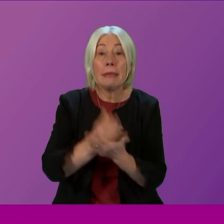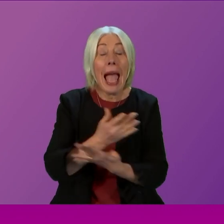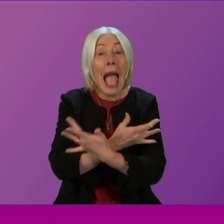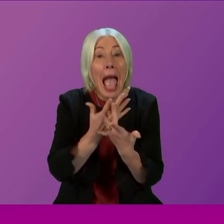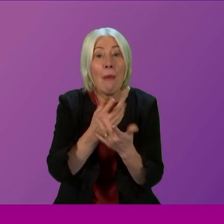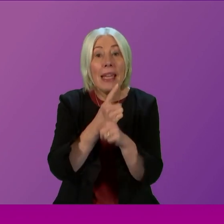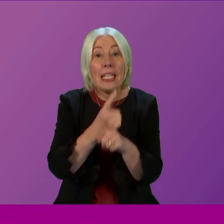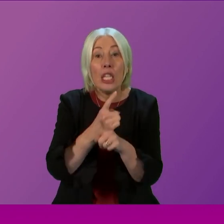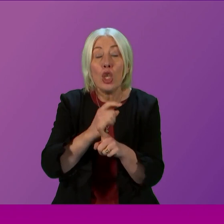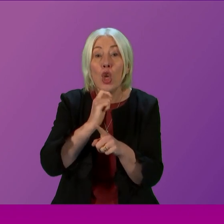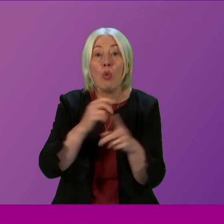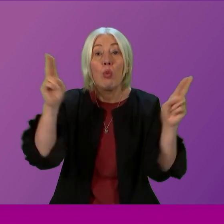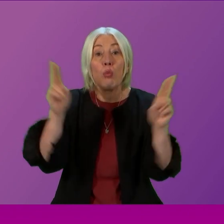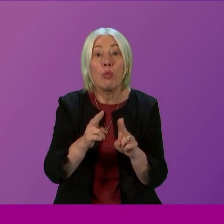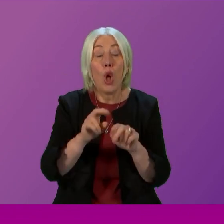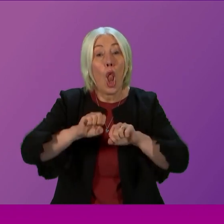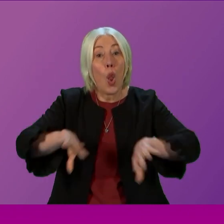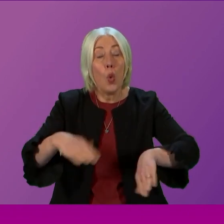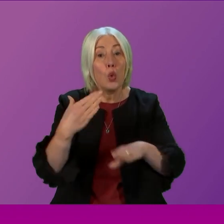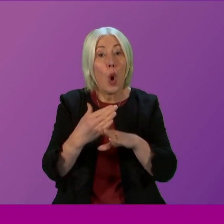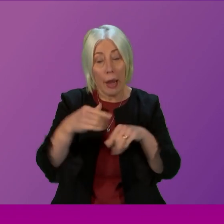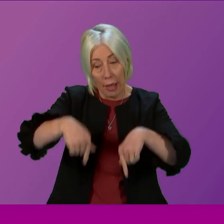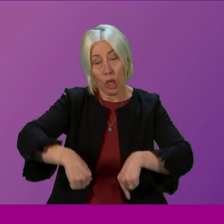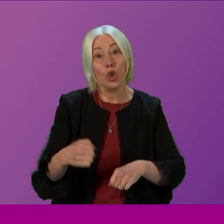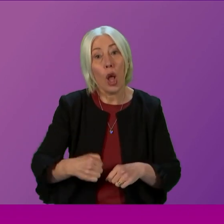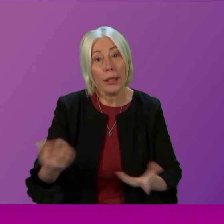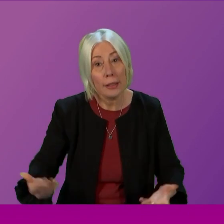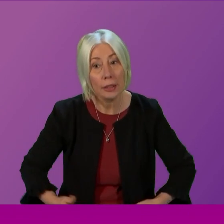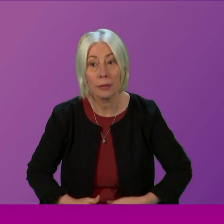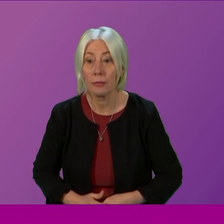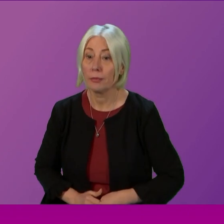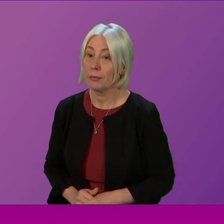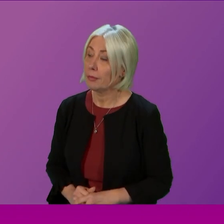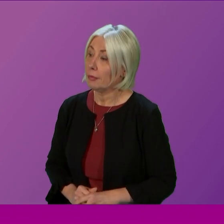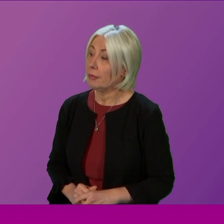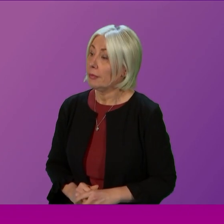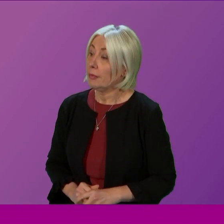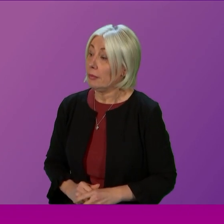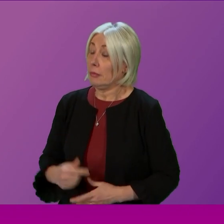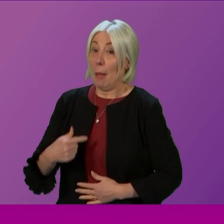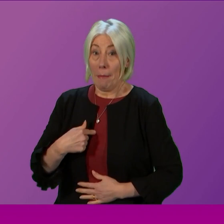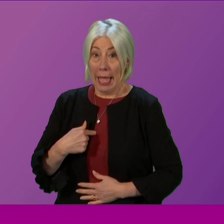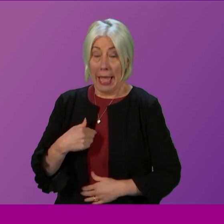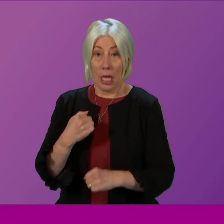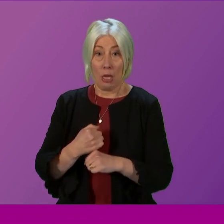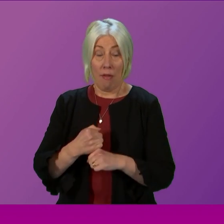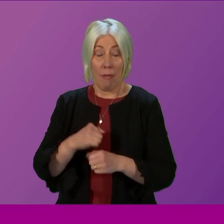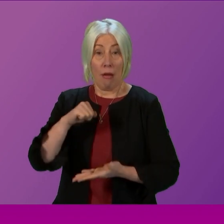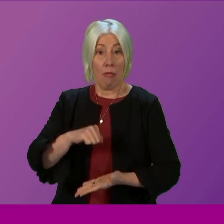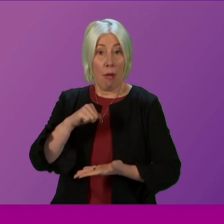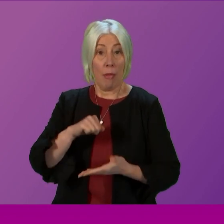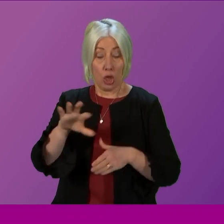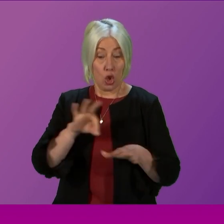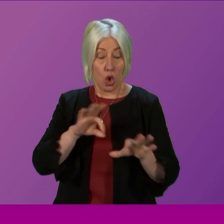I will come to my Government’s budget choices in a moment.